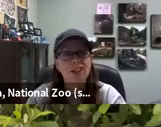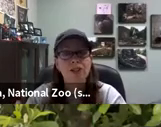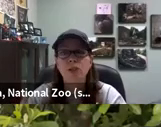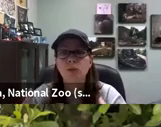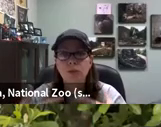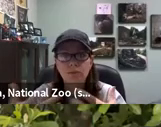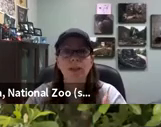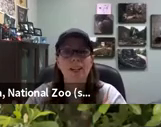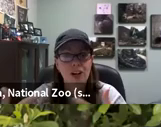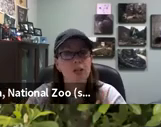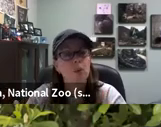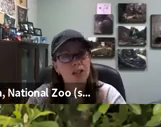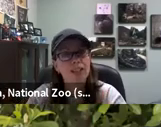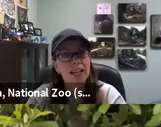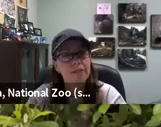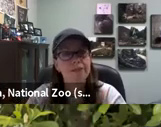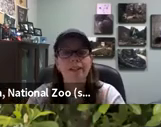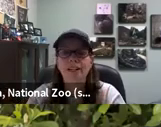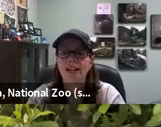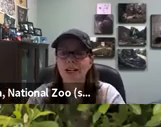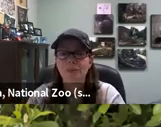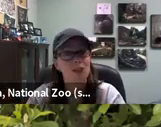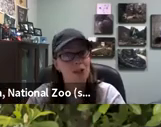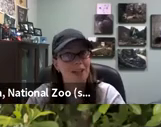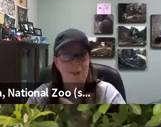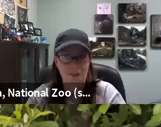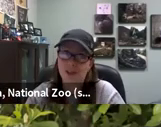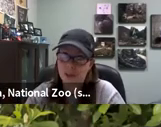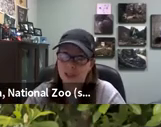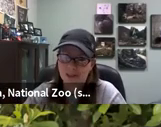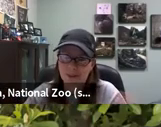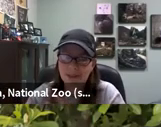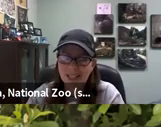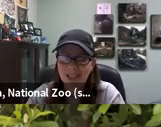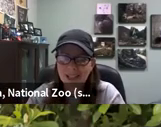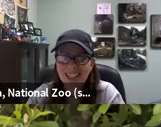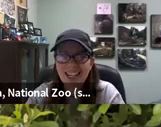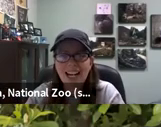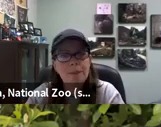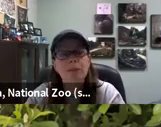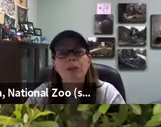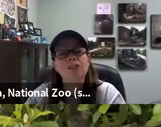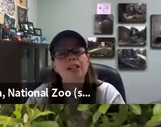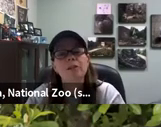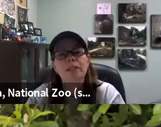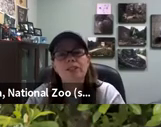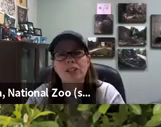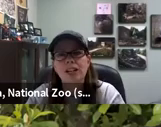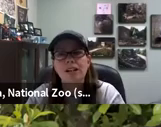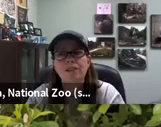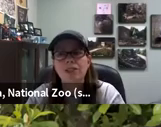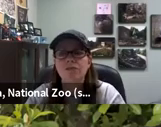to attract wildlife so that you can have a zoo in your own backyard! And we also have a bunch of